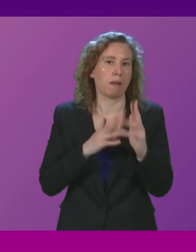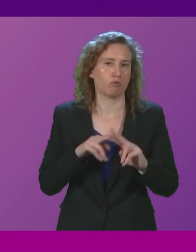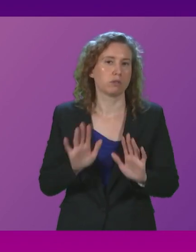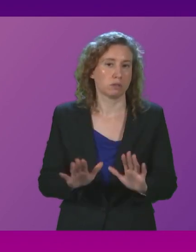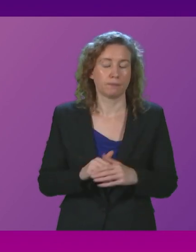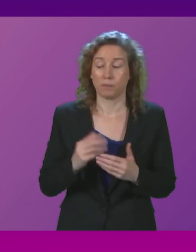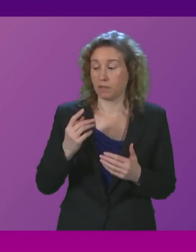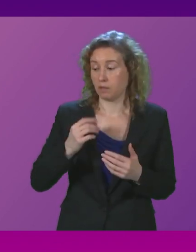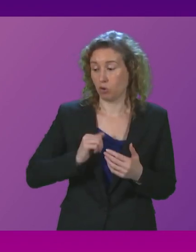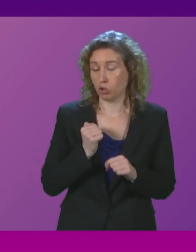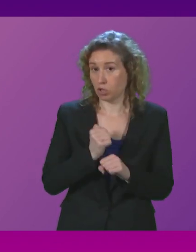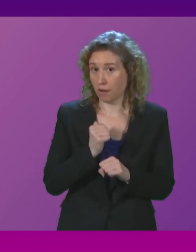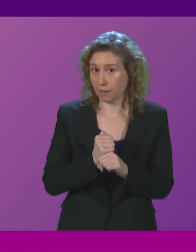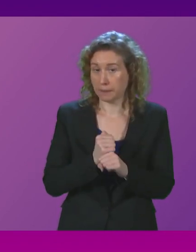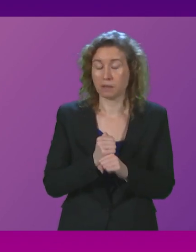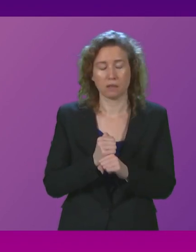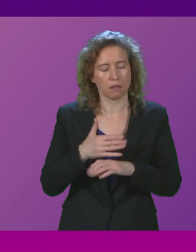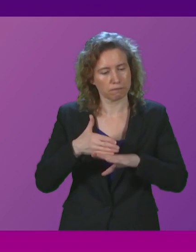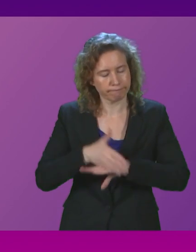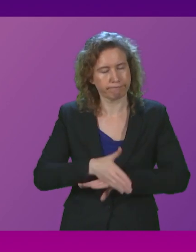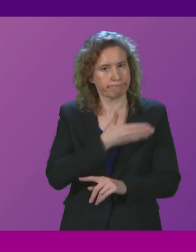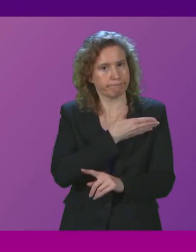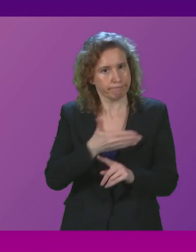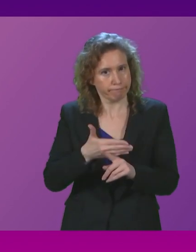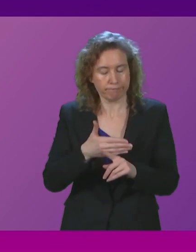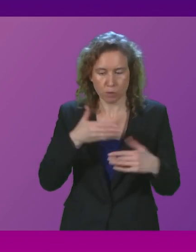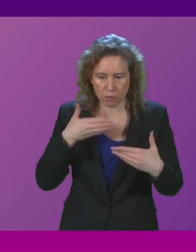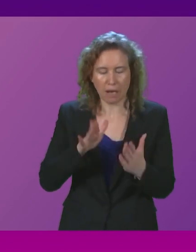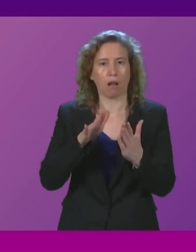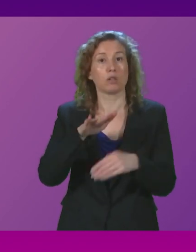The Scottish Government’s very significant actions to tackle child poverty, alongside